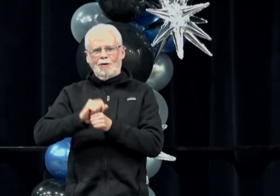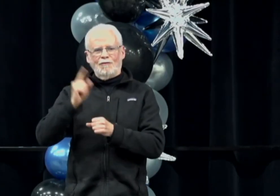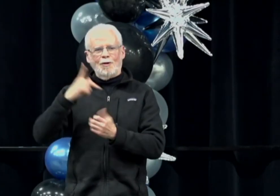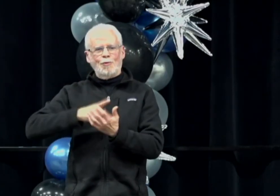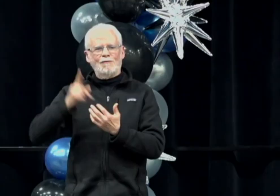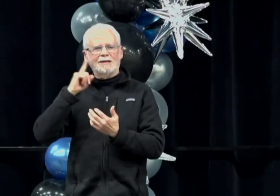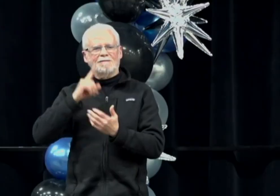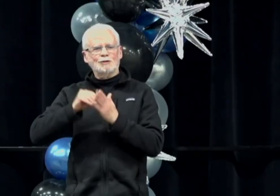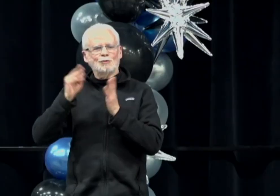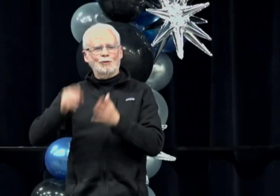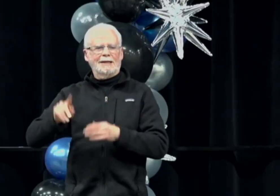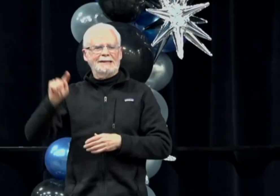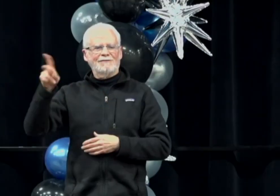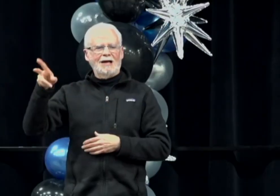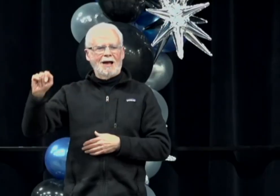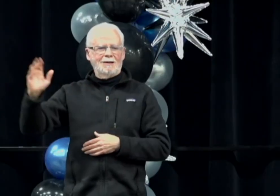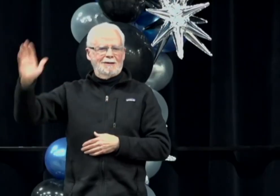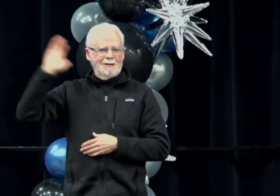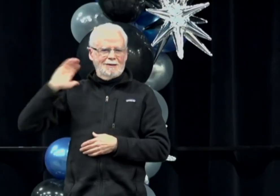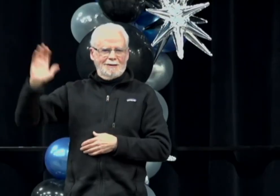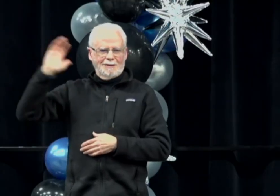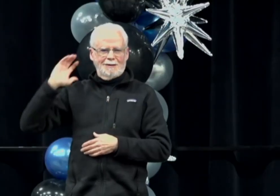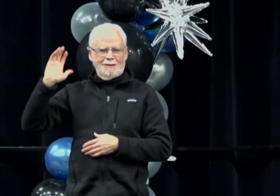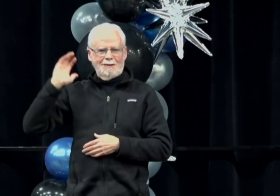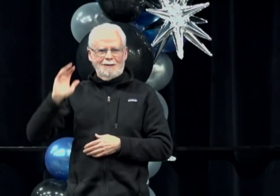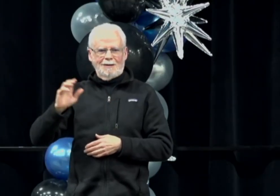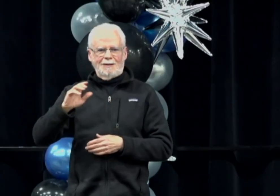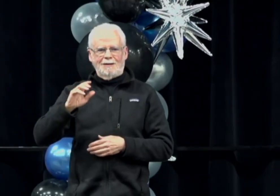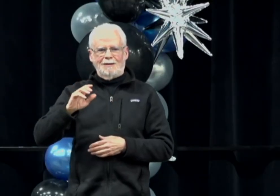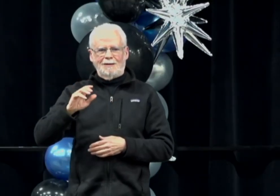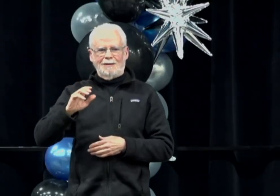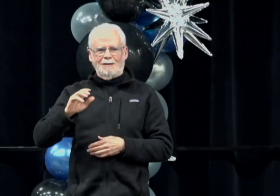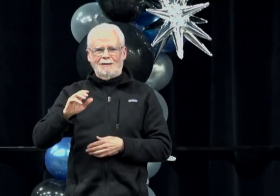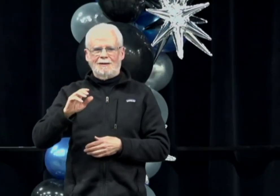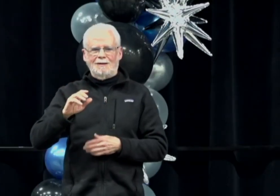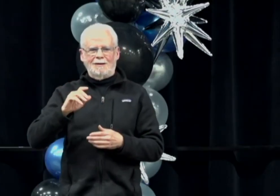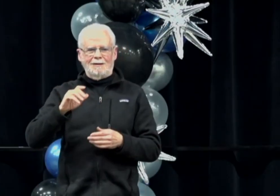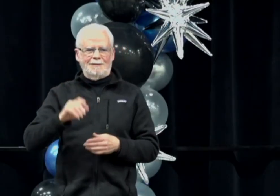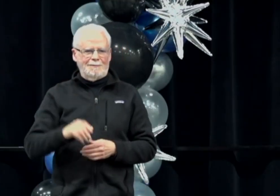nomination came for a hearing person named Bob Lauritsen. He’d worked at the Program